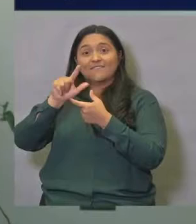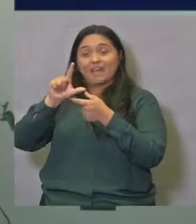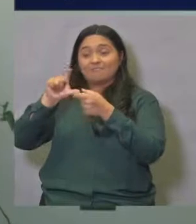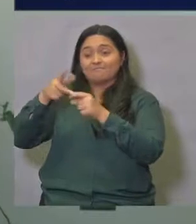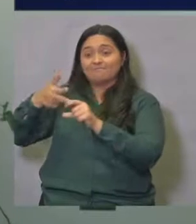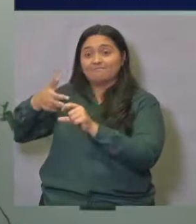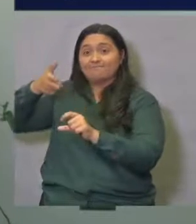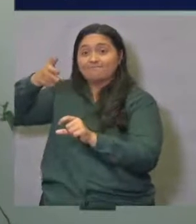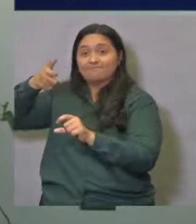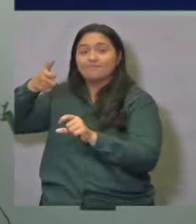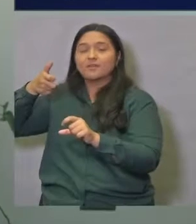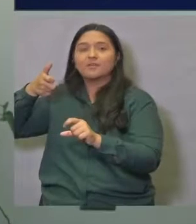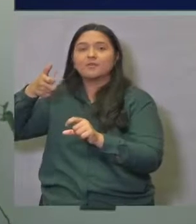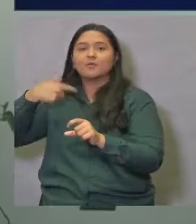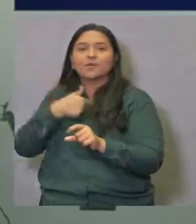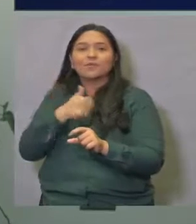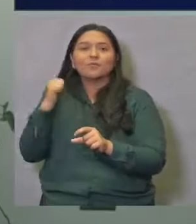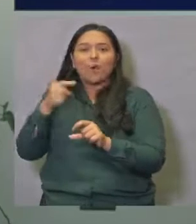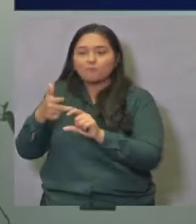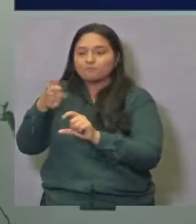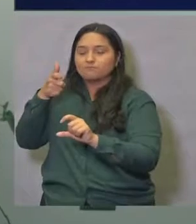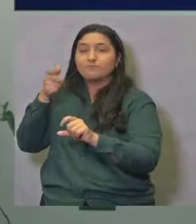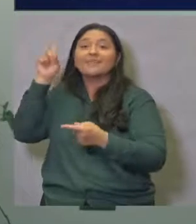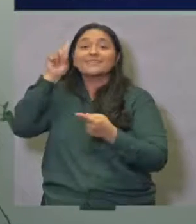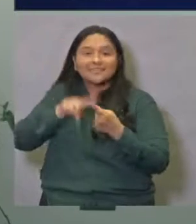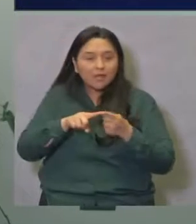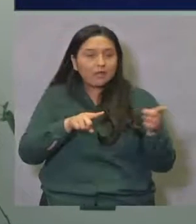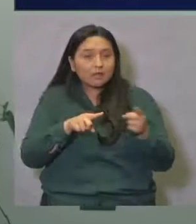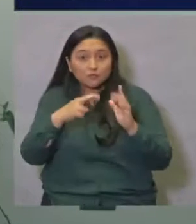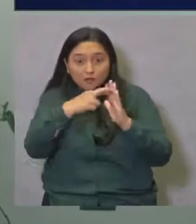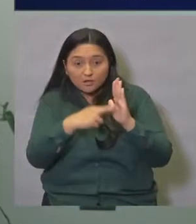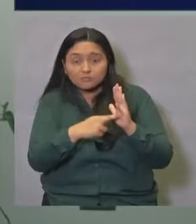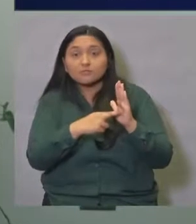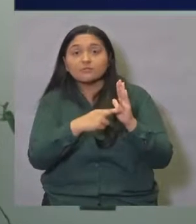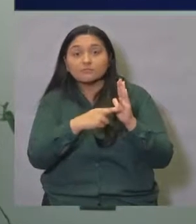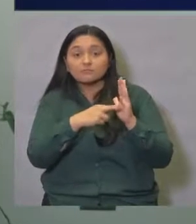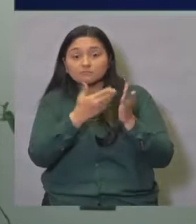UNTIL WE HAVE PEOPLE WHO HAVE CLEARED REGISTRATION.